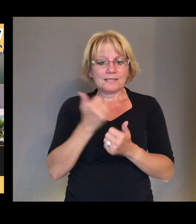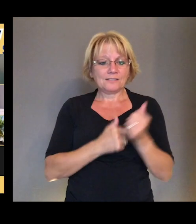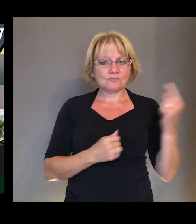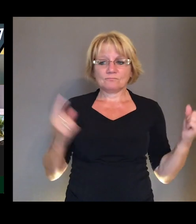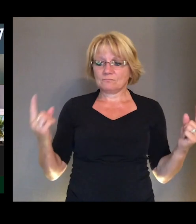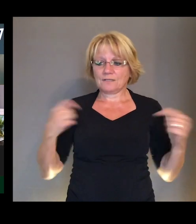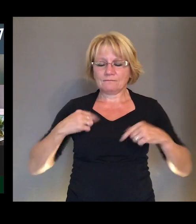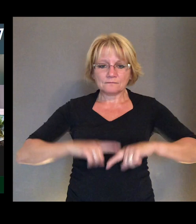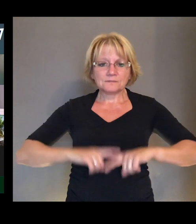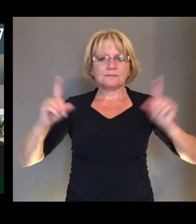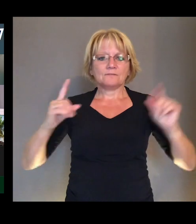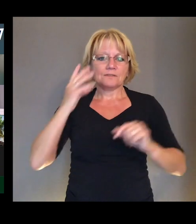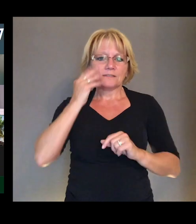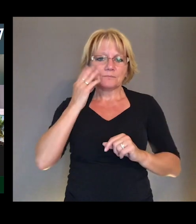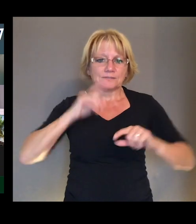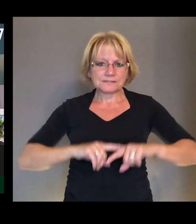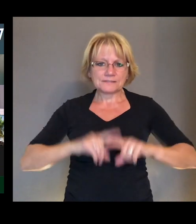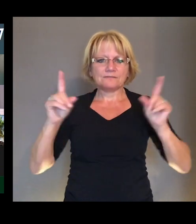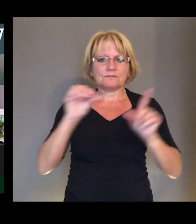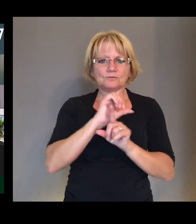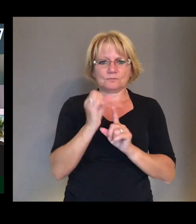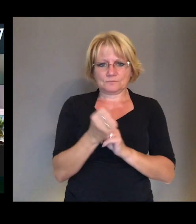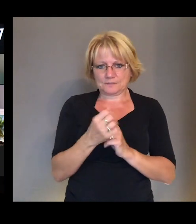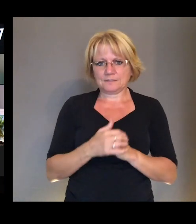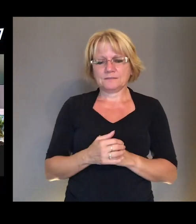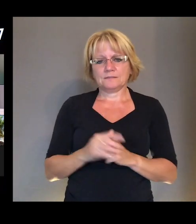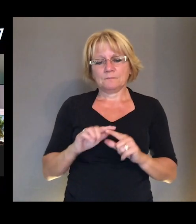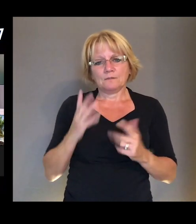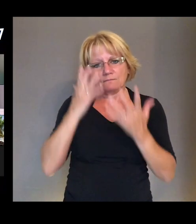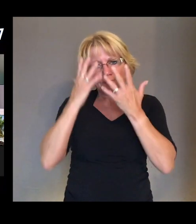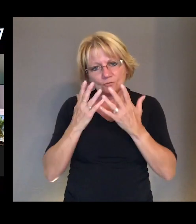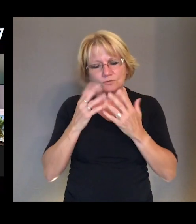inherited vastly different circumstances. Unfortunately, the story doesn't end there,